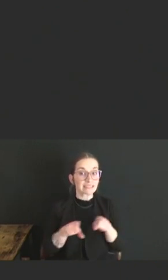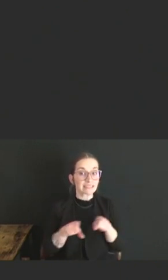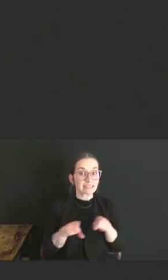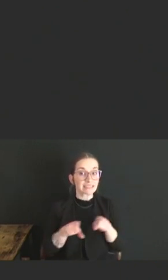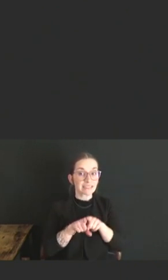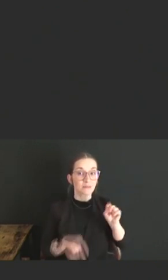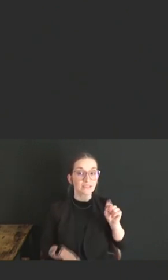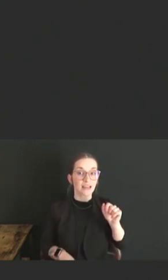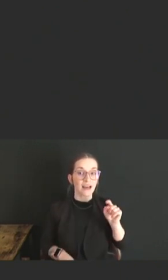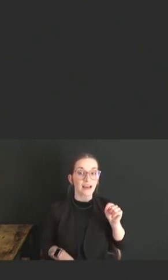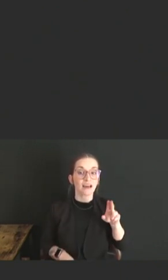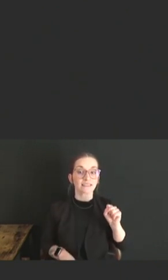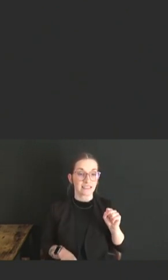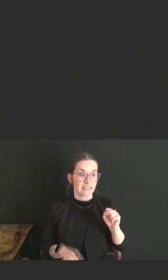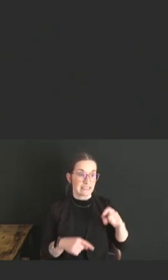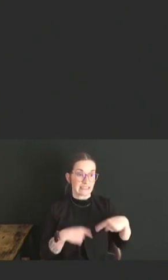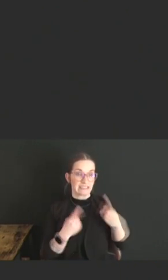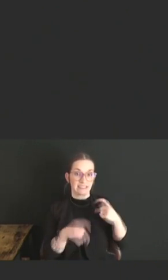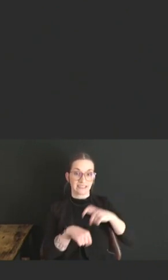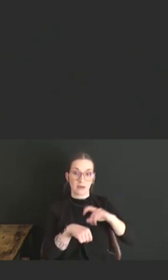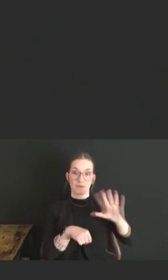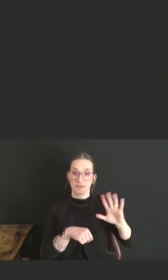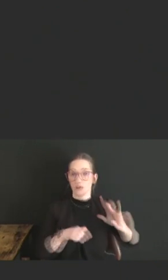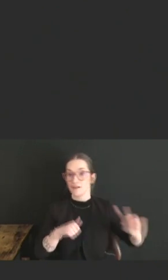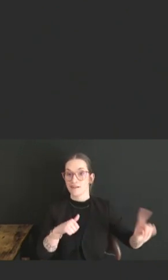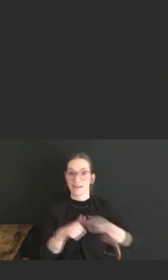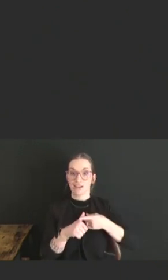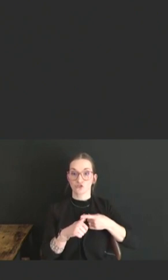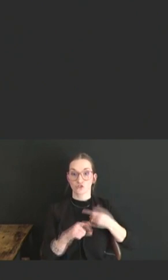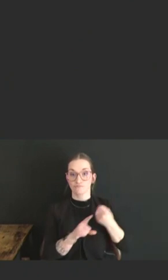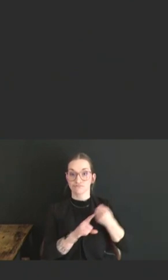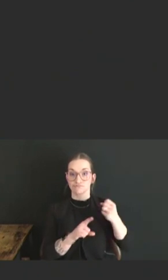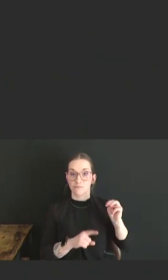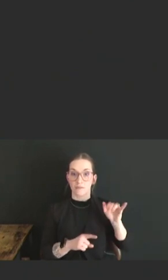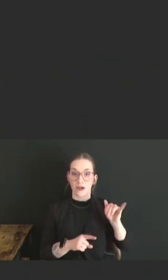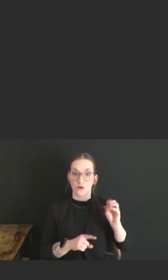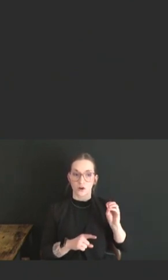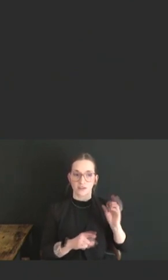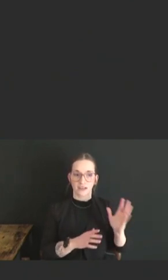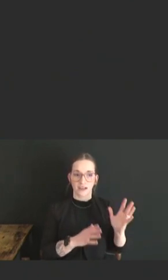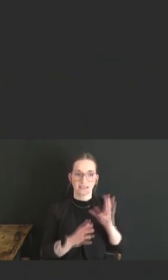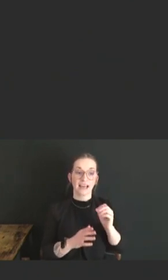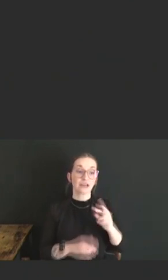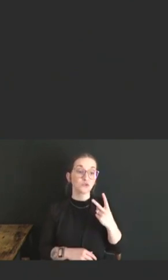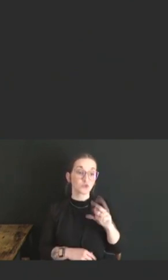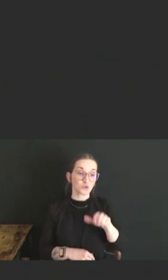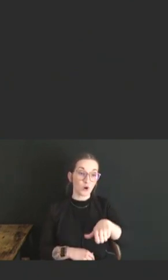myocarditis diagnosis, and two patients had worsened. Of the two patients with the worsened